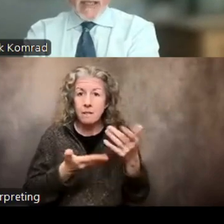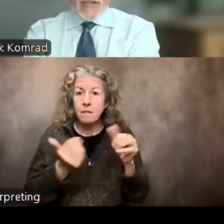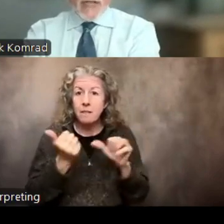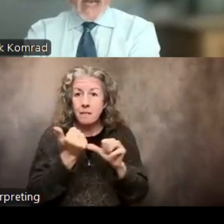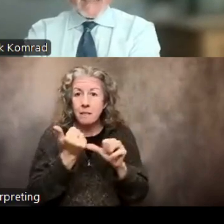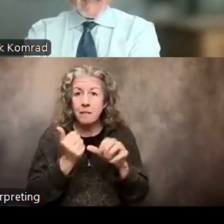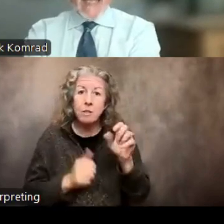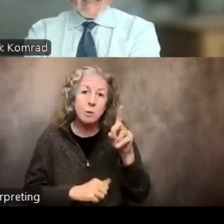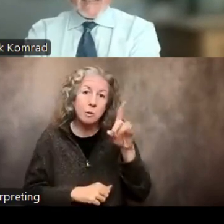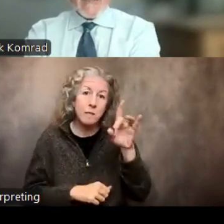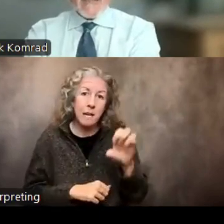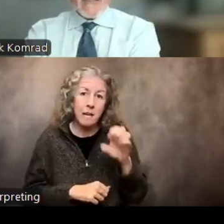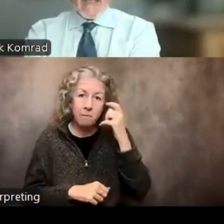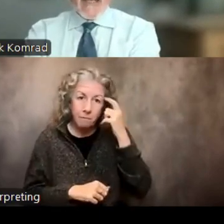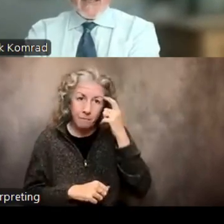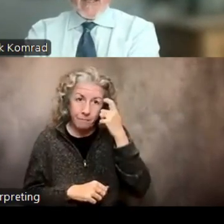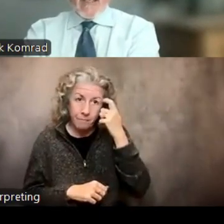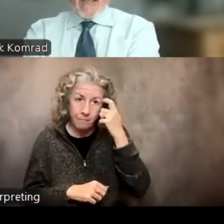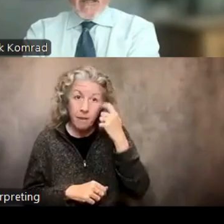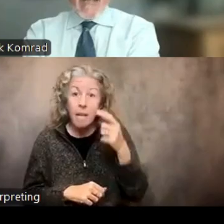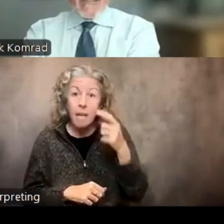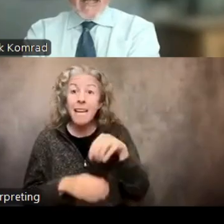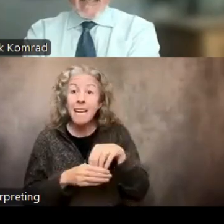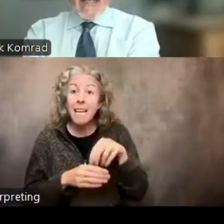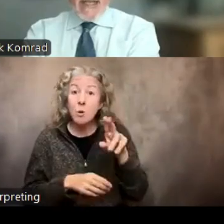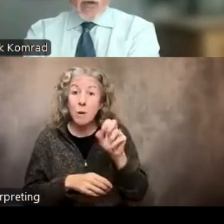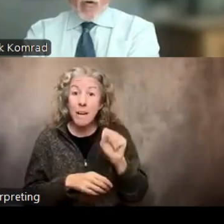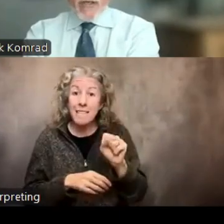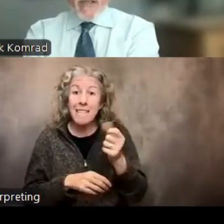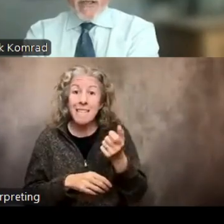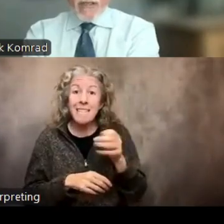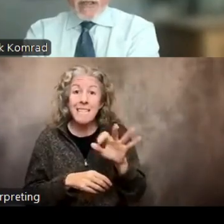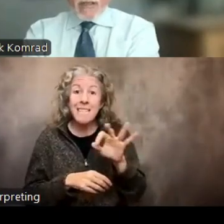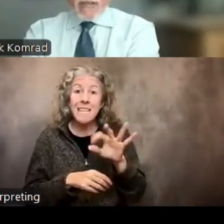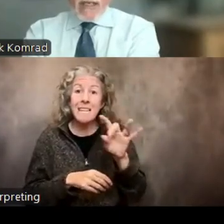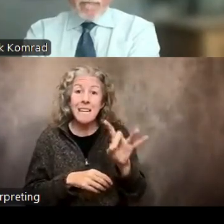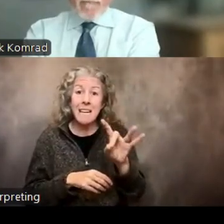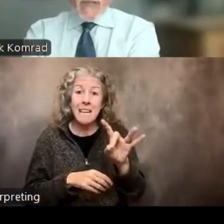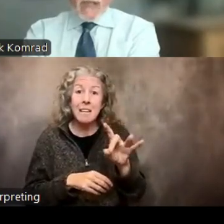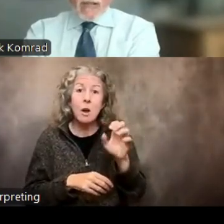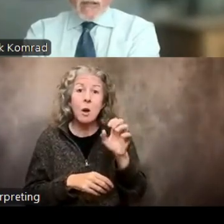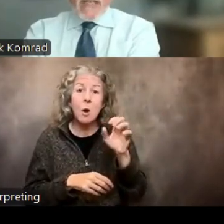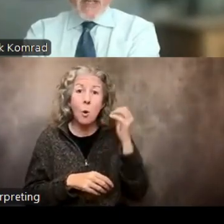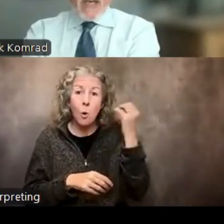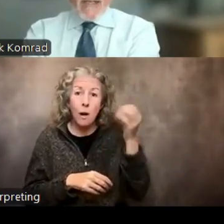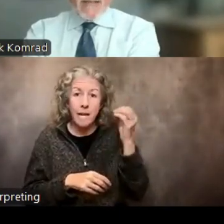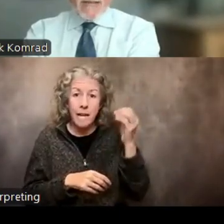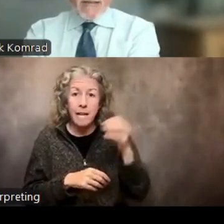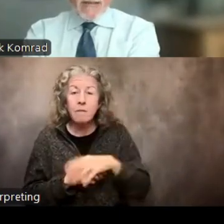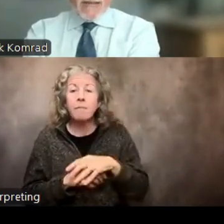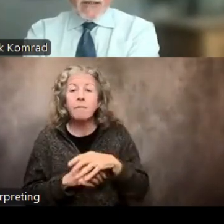in the United States, okay, 1998 Oregon legalized assisted